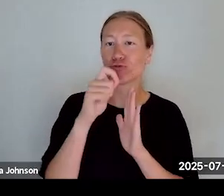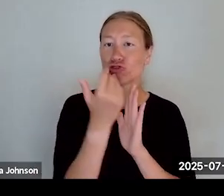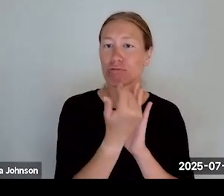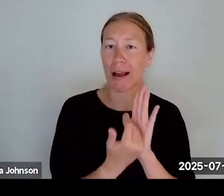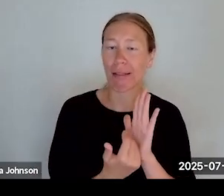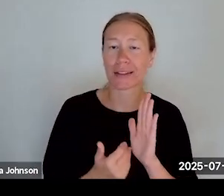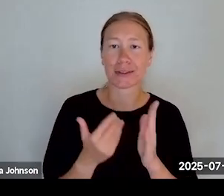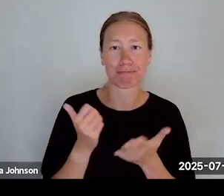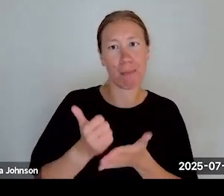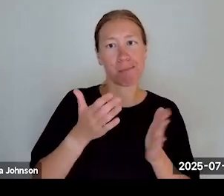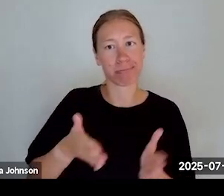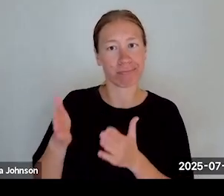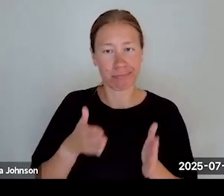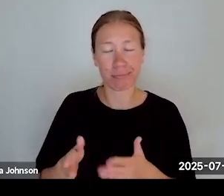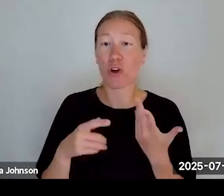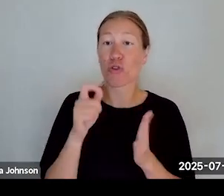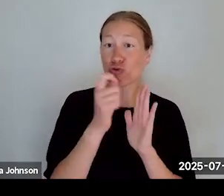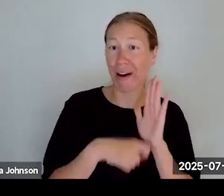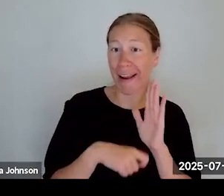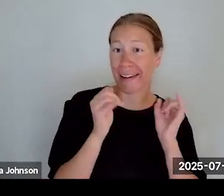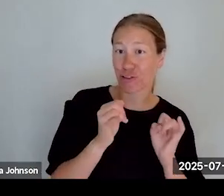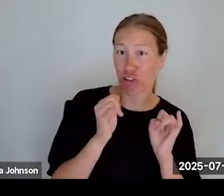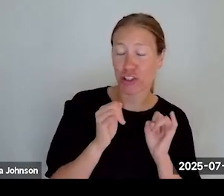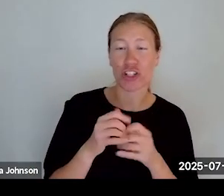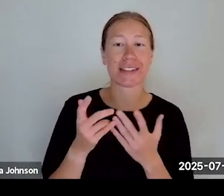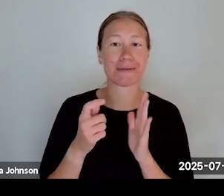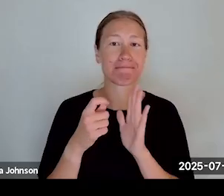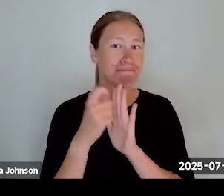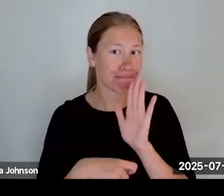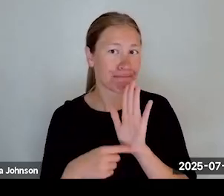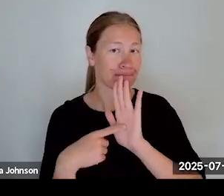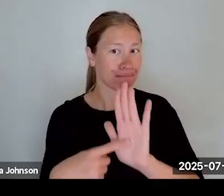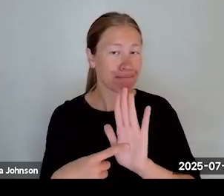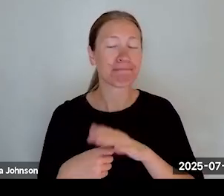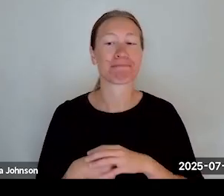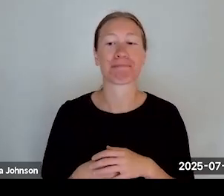Written instructions and tasks are also common accommodations used by those with various conditions